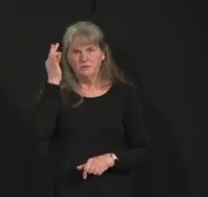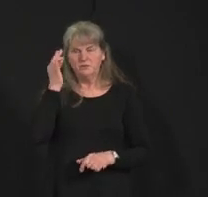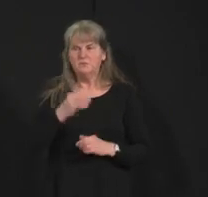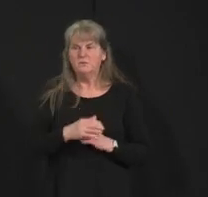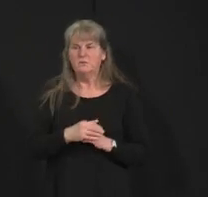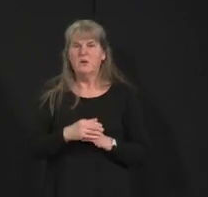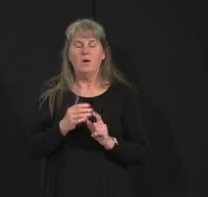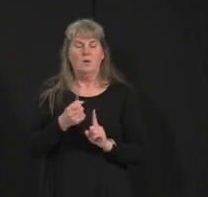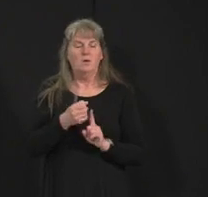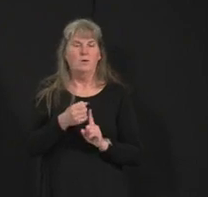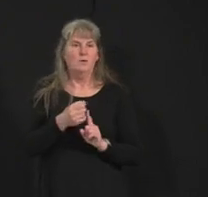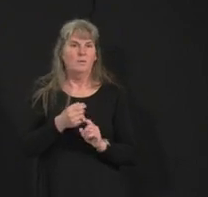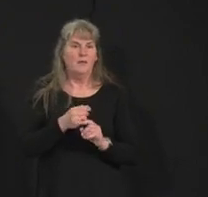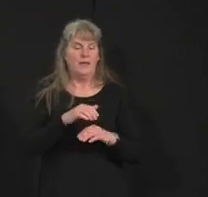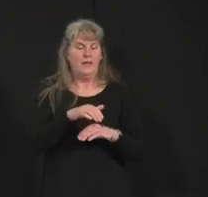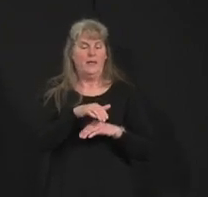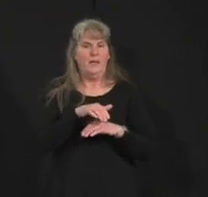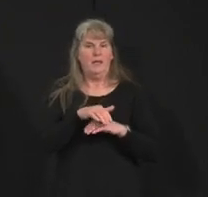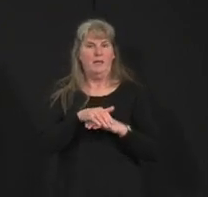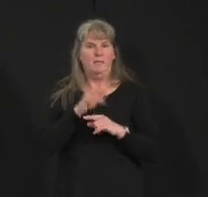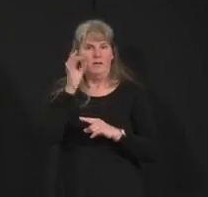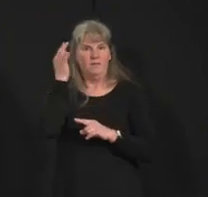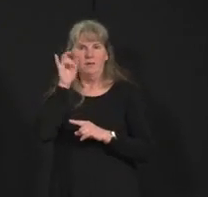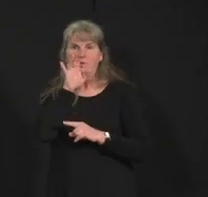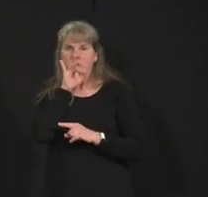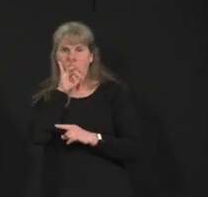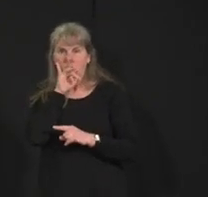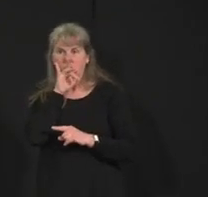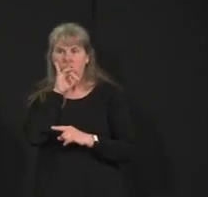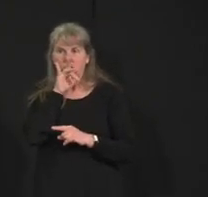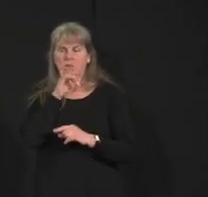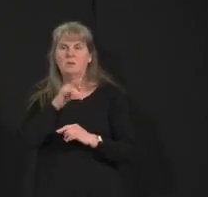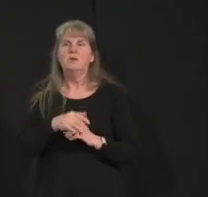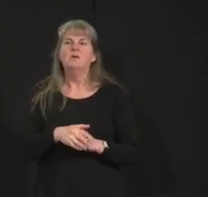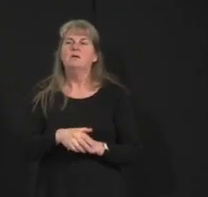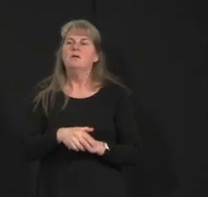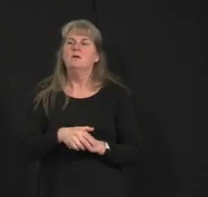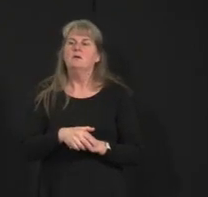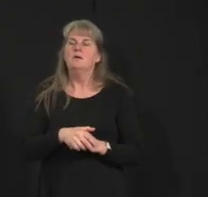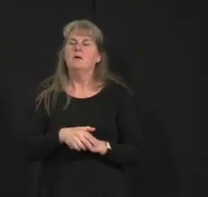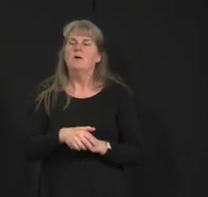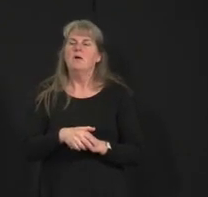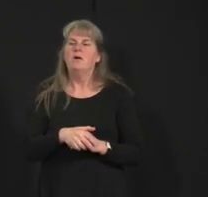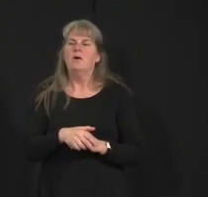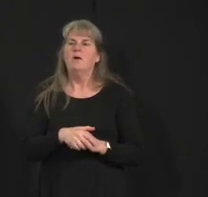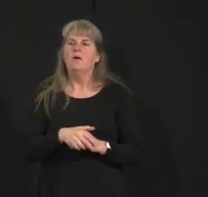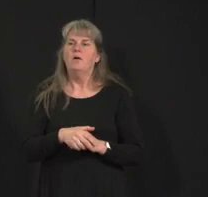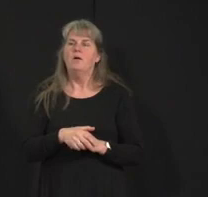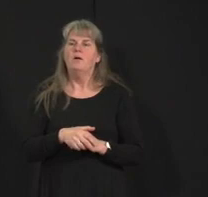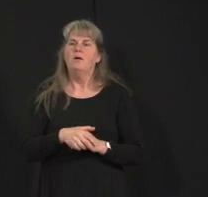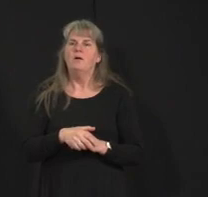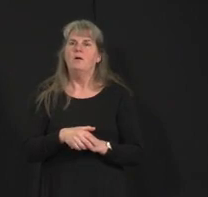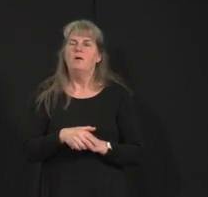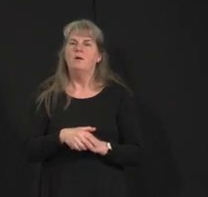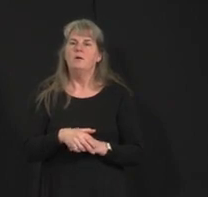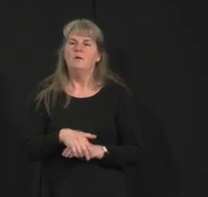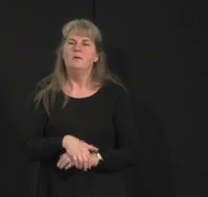Just to explain the same thing in French...